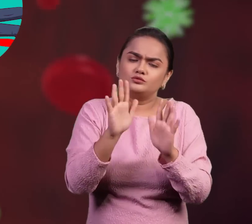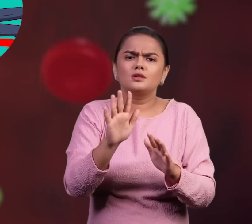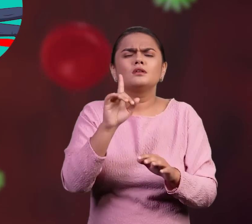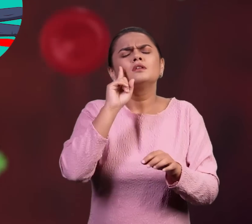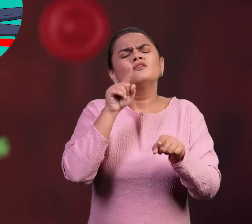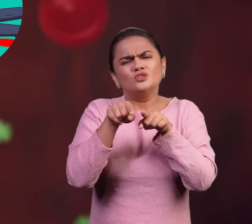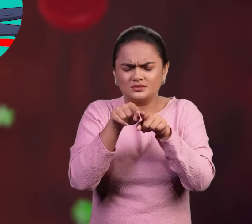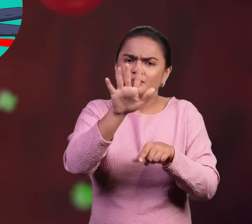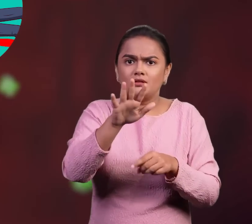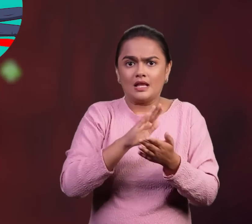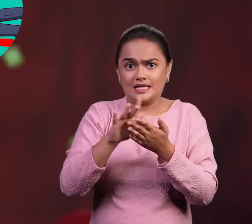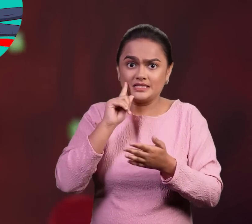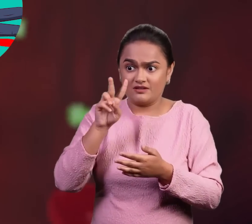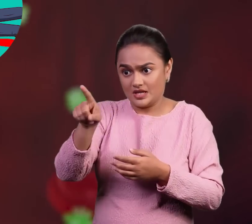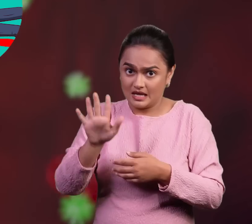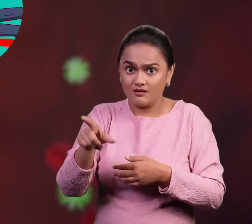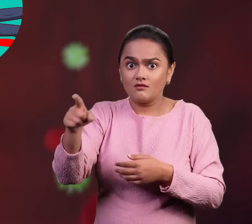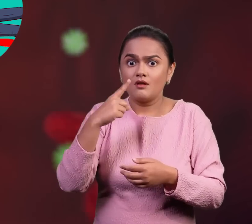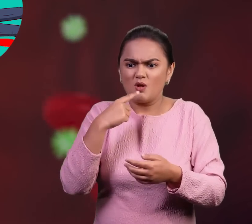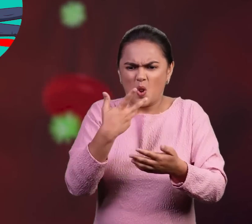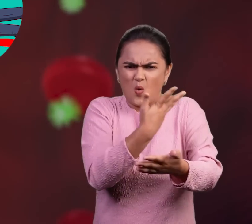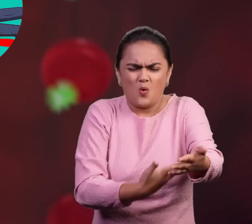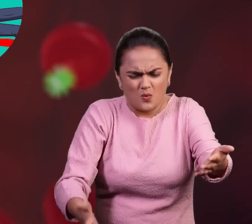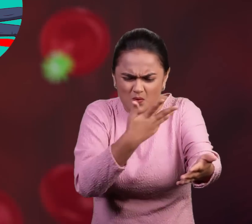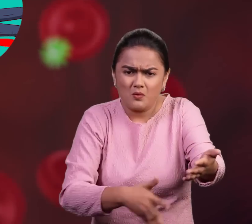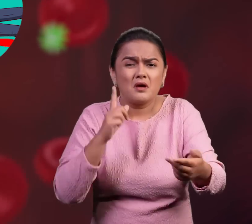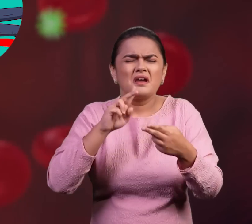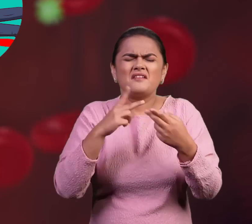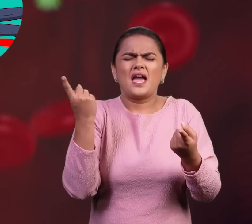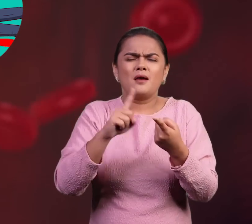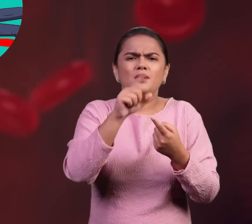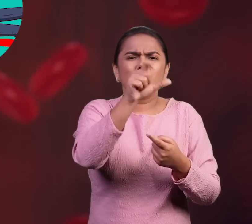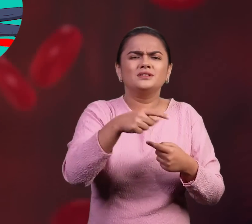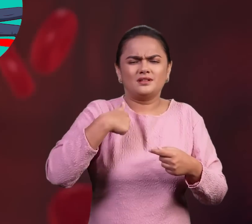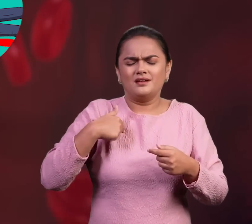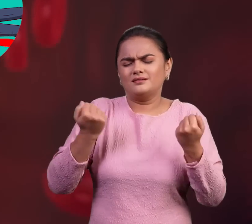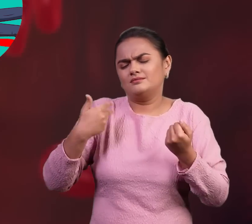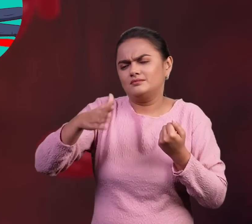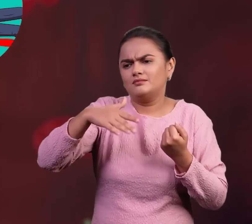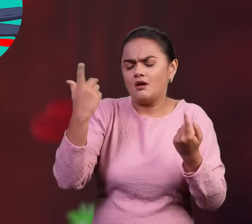Imagine an HIV-positive person suffering from blood loss, possibly due to a road accident.